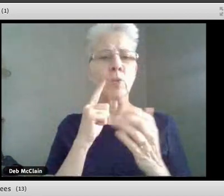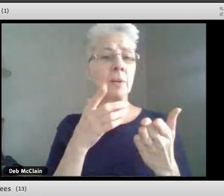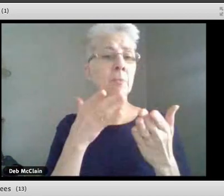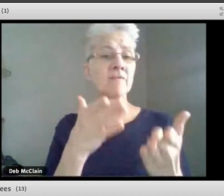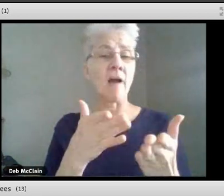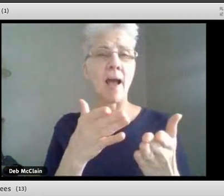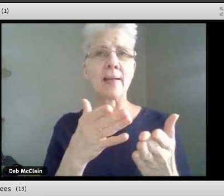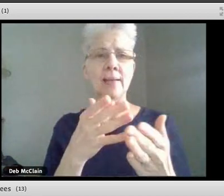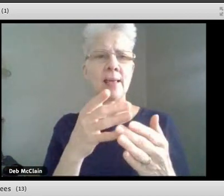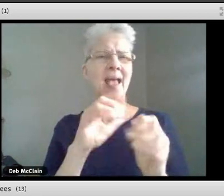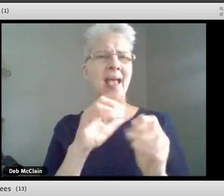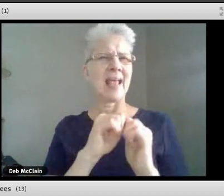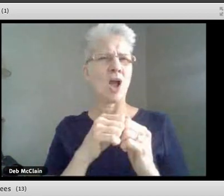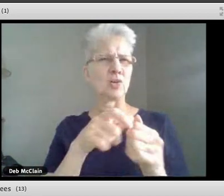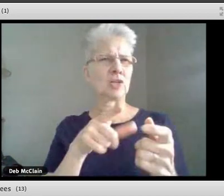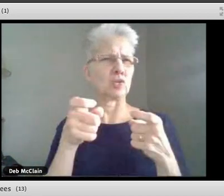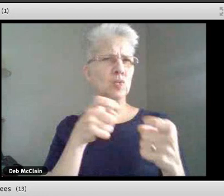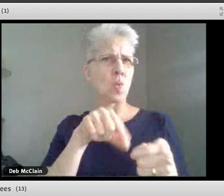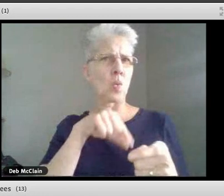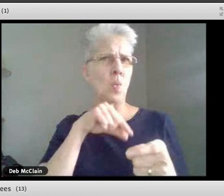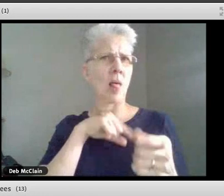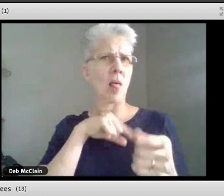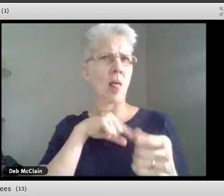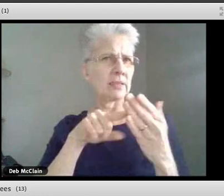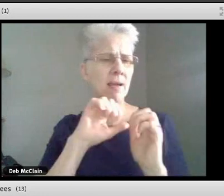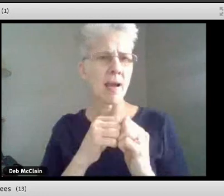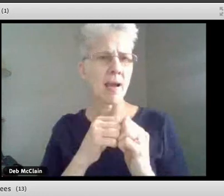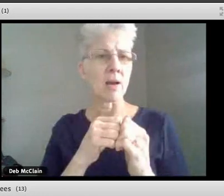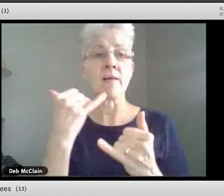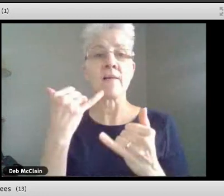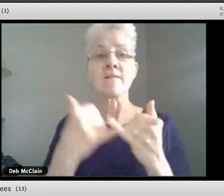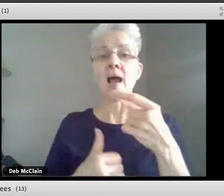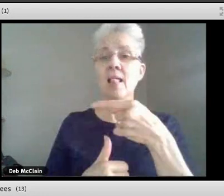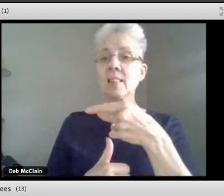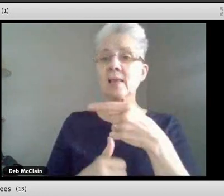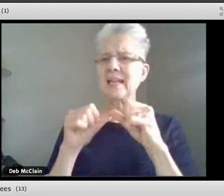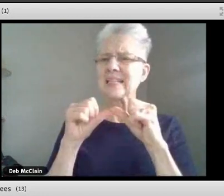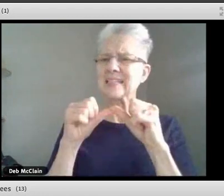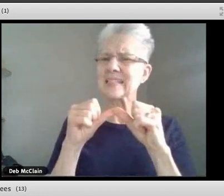And then, finally, how are you going to sustain this? If somebody leaves... If, Mary, who's doing all this great work with PDF,